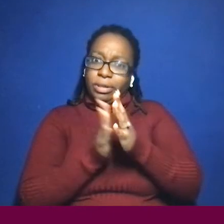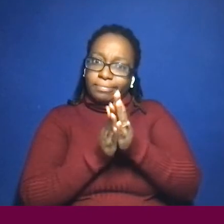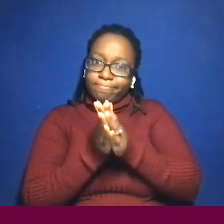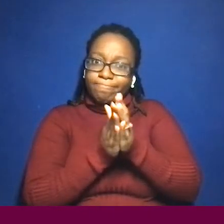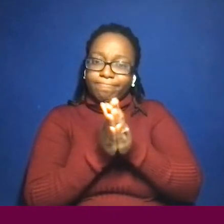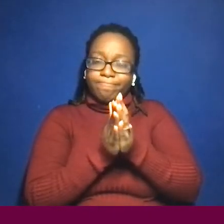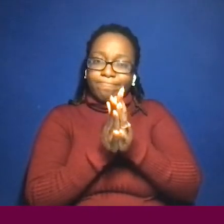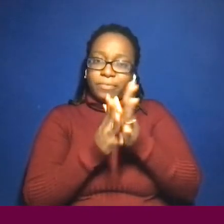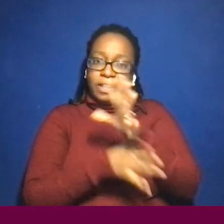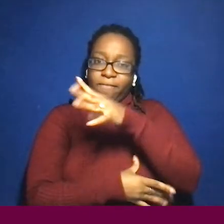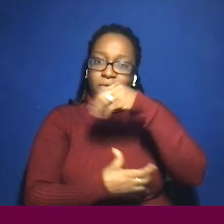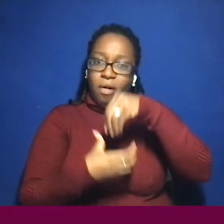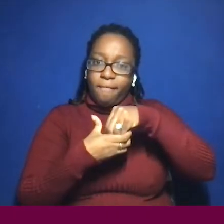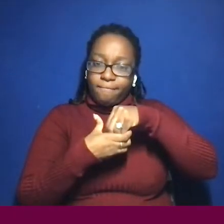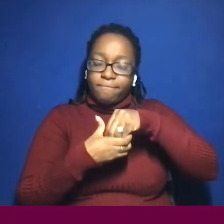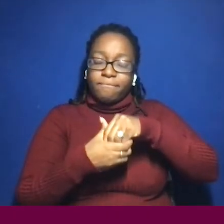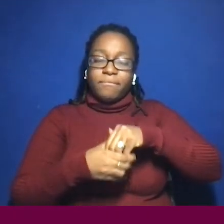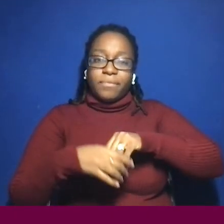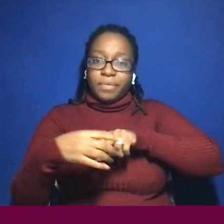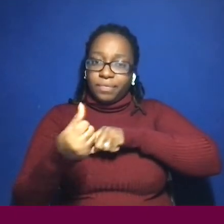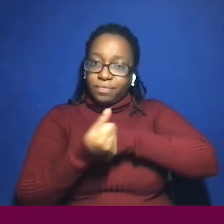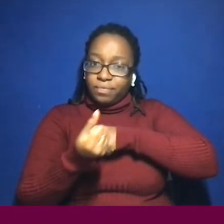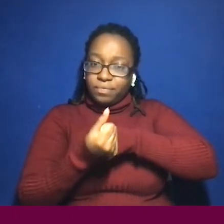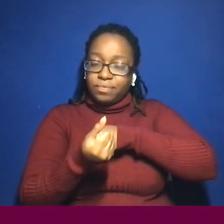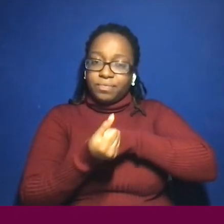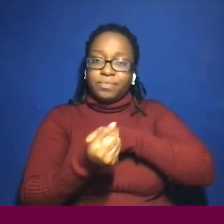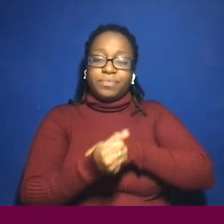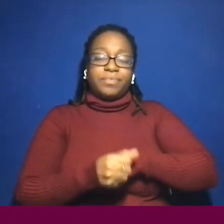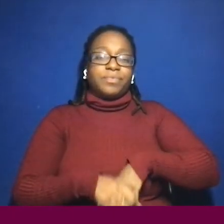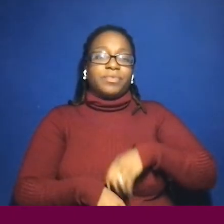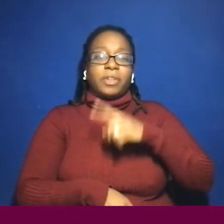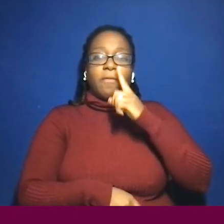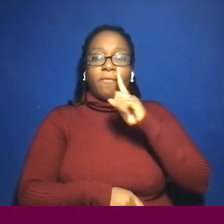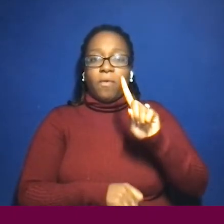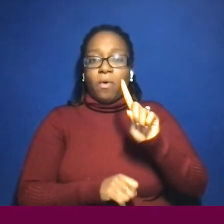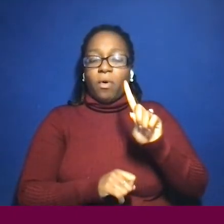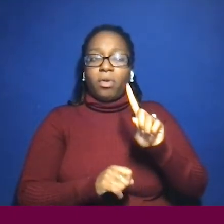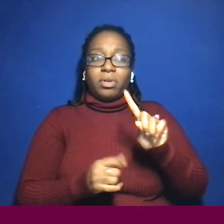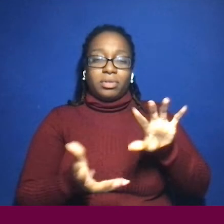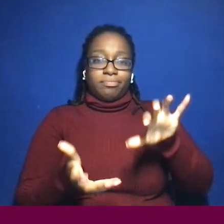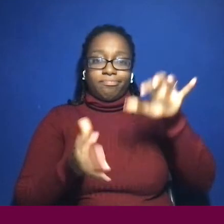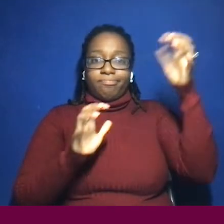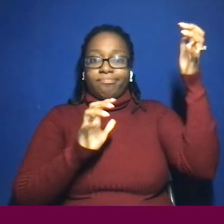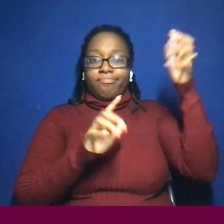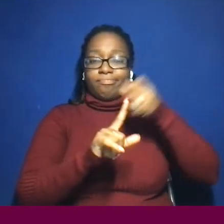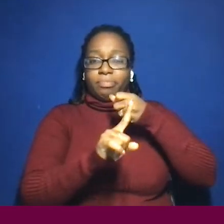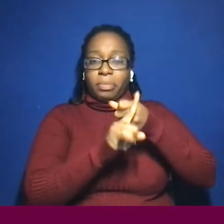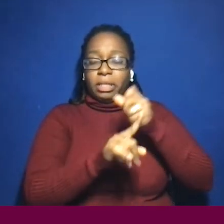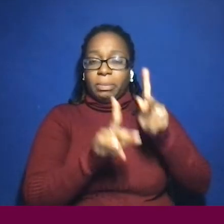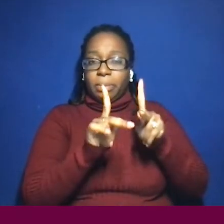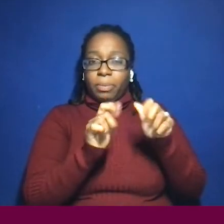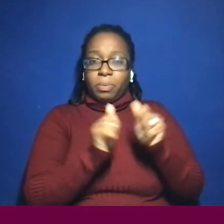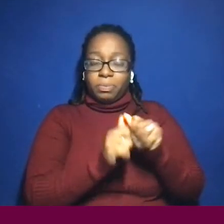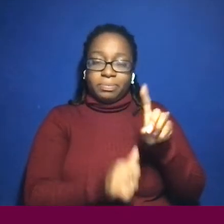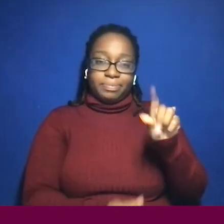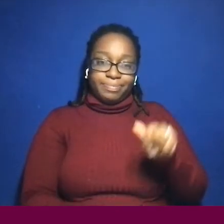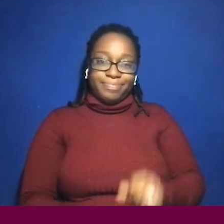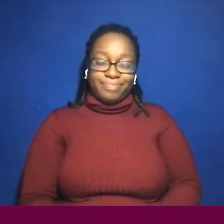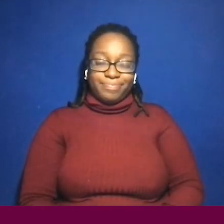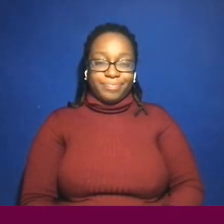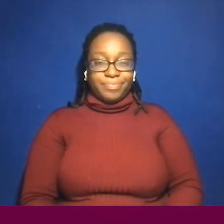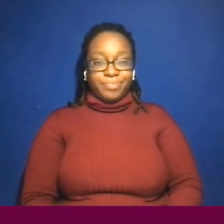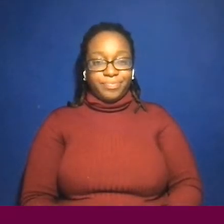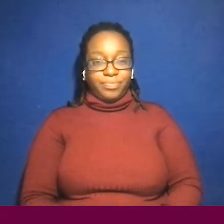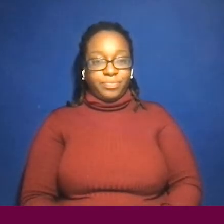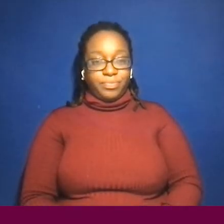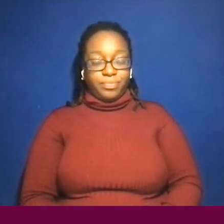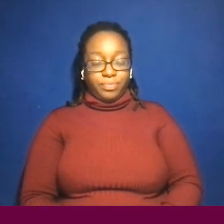assisting and advocating for disaster impacted people with disabilities. And of course, as we